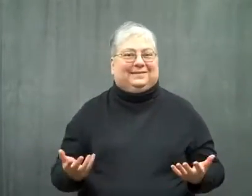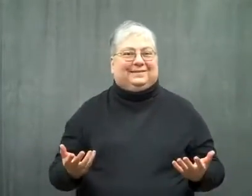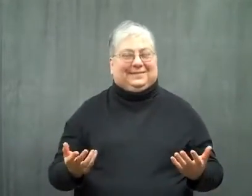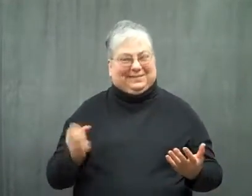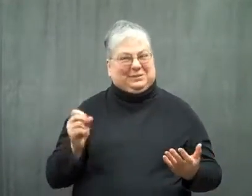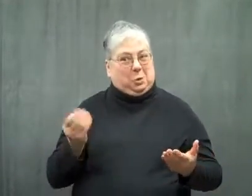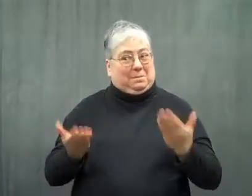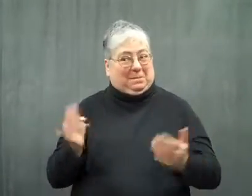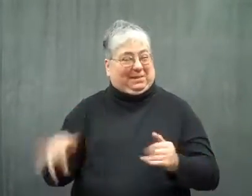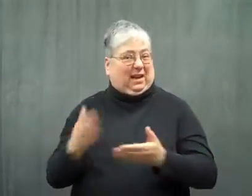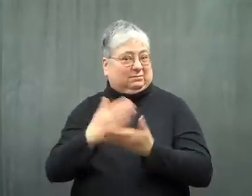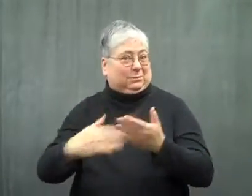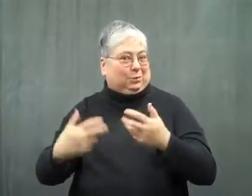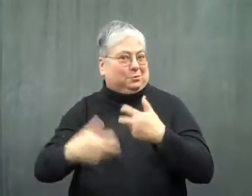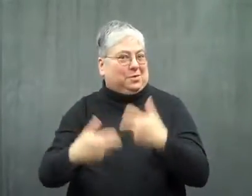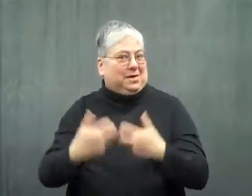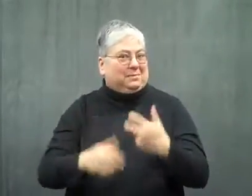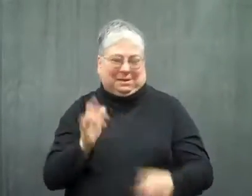Maybe that's part of the problem.